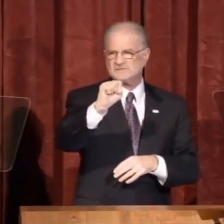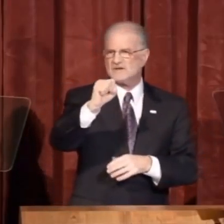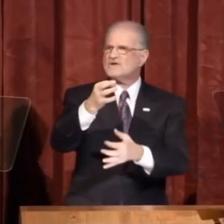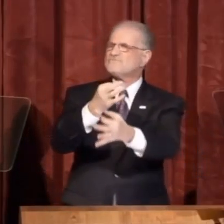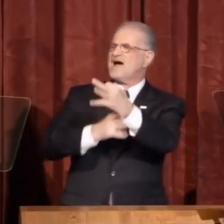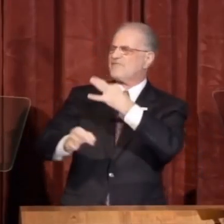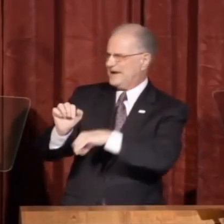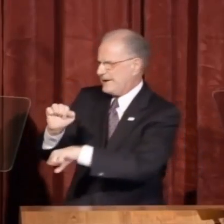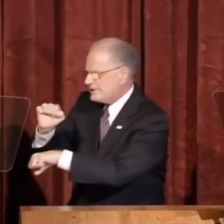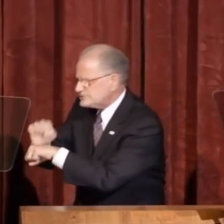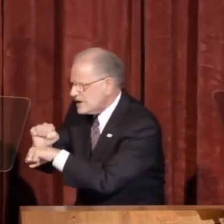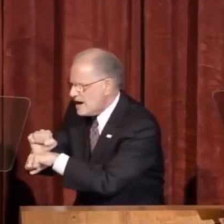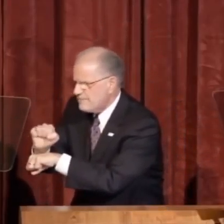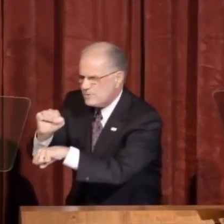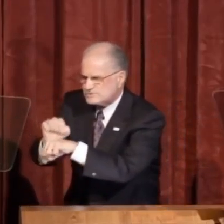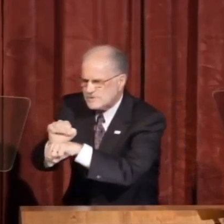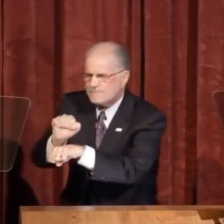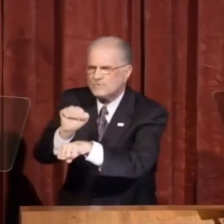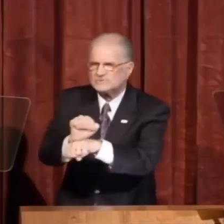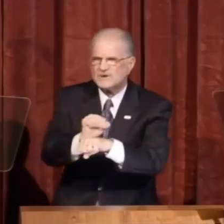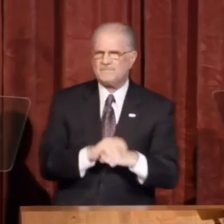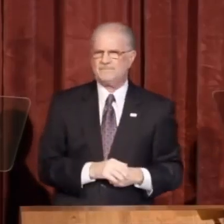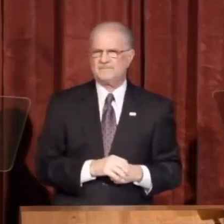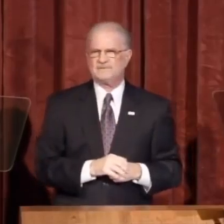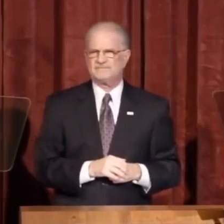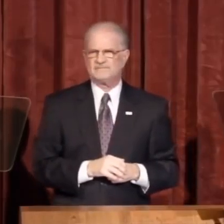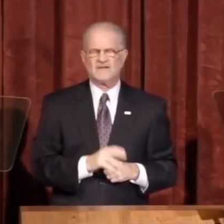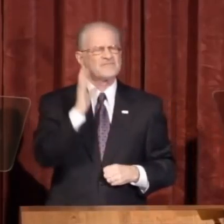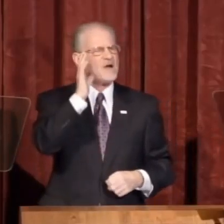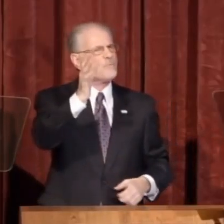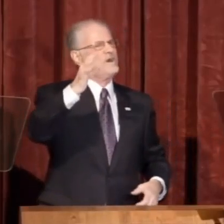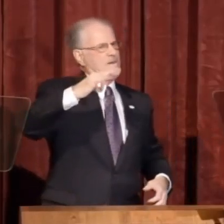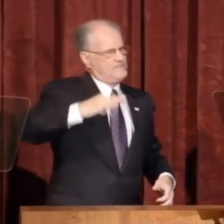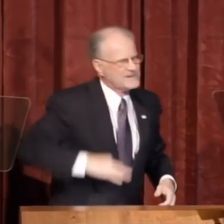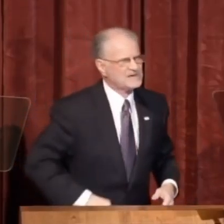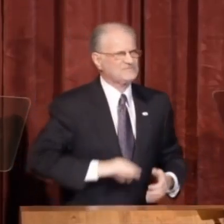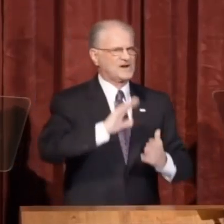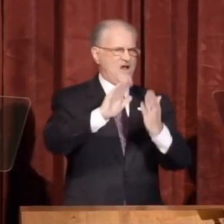those who want to pursue architecture as a career.